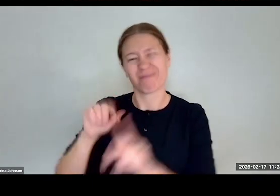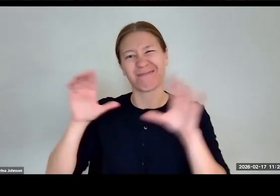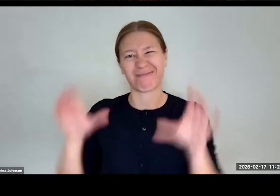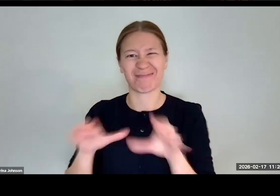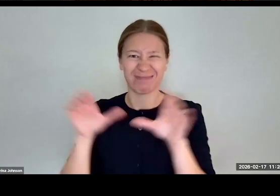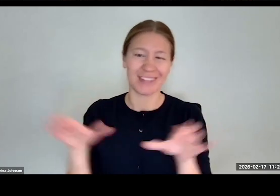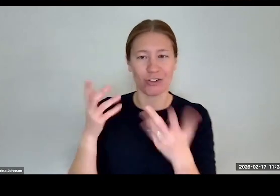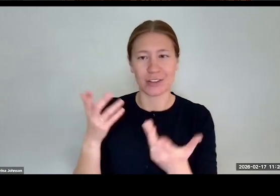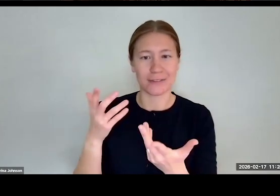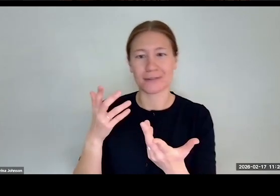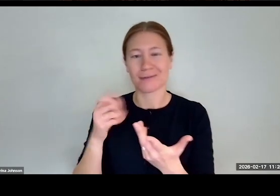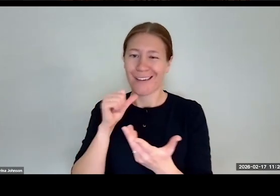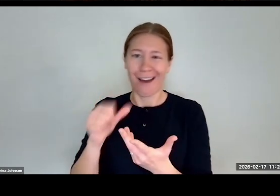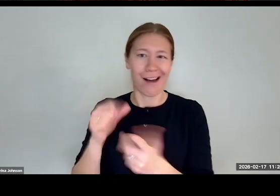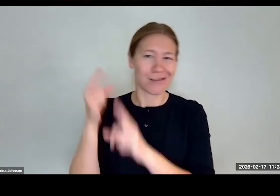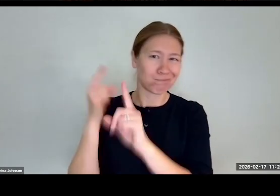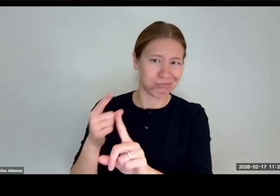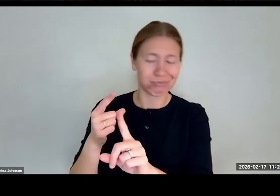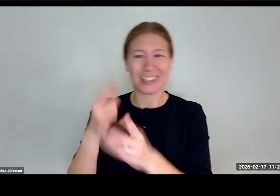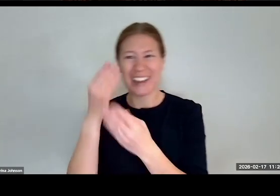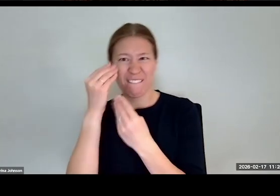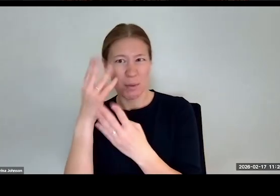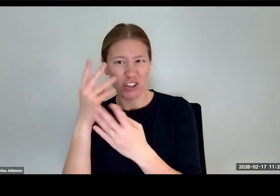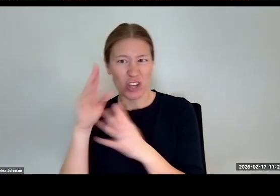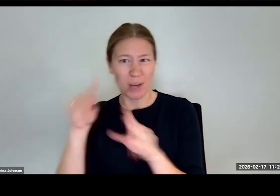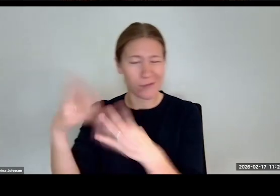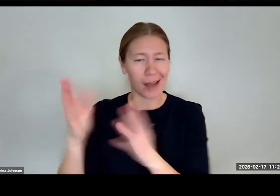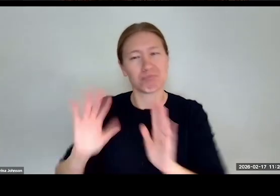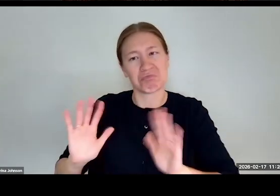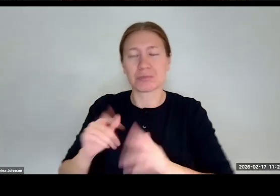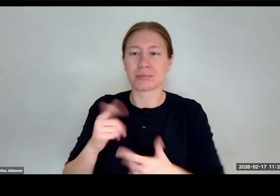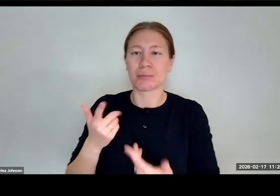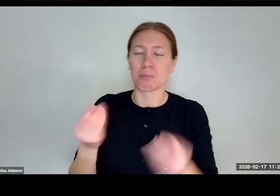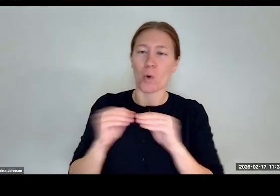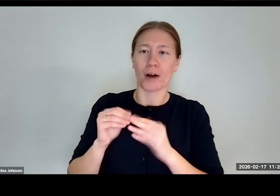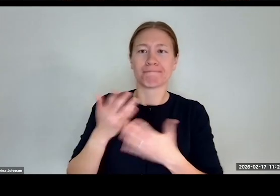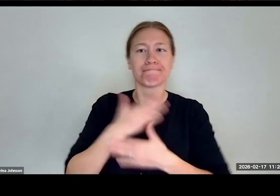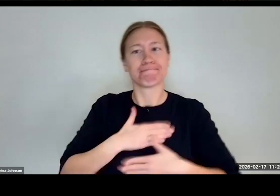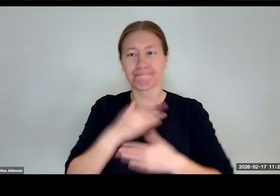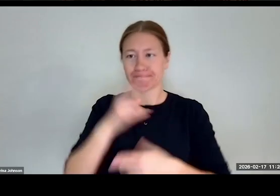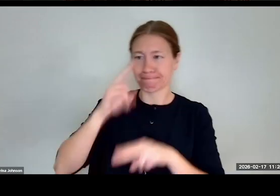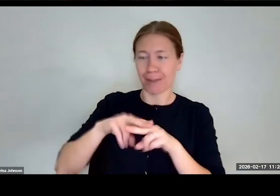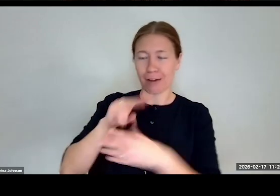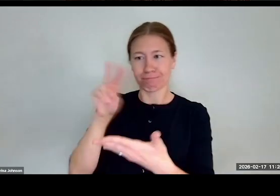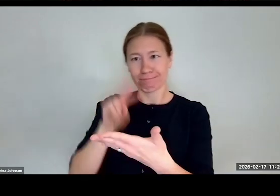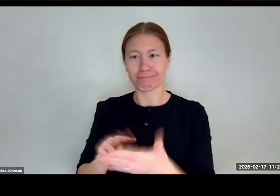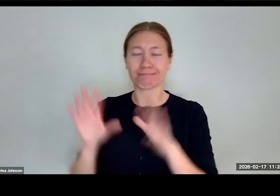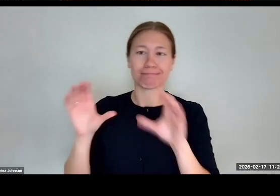it's there more so for aesthetics and layout purposes. And so we want to be marking these images as decorative so